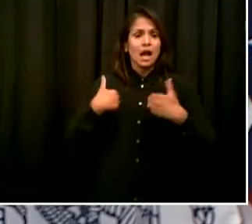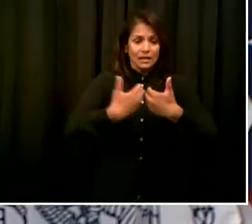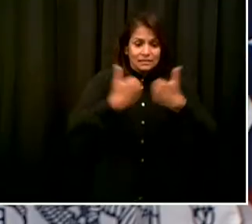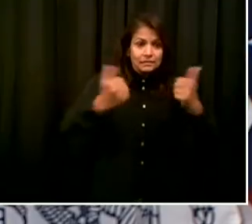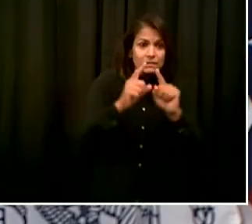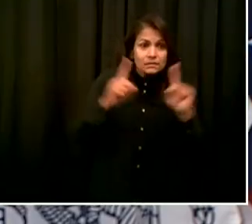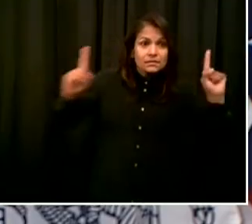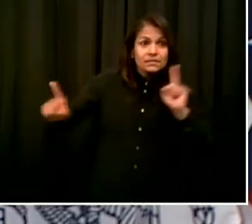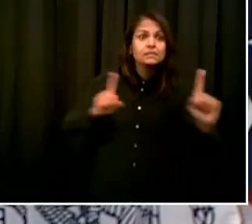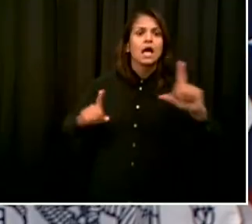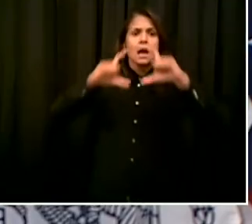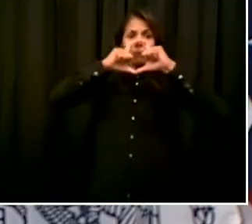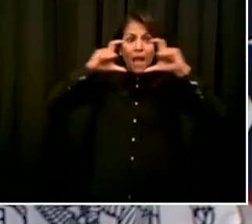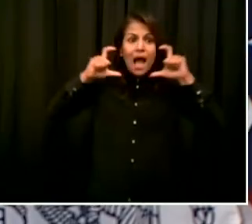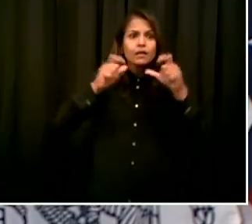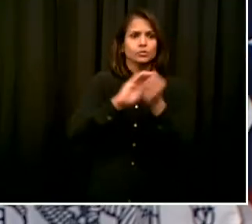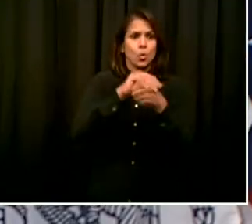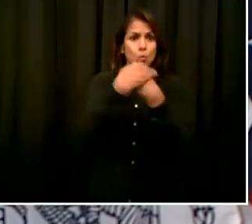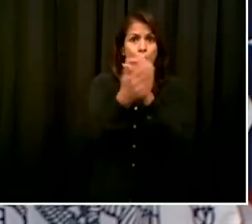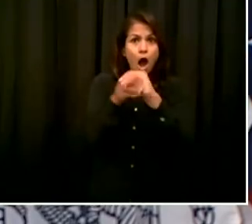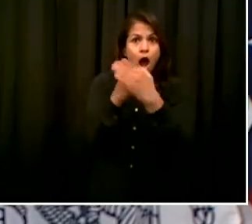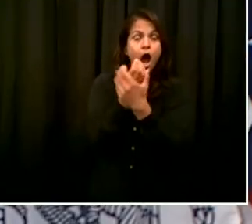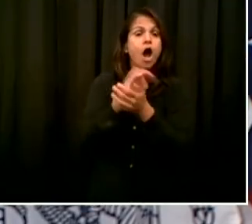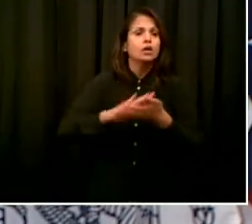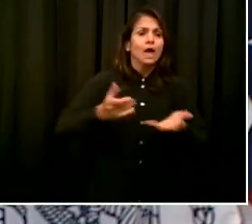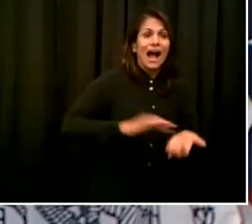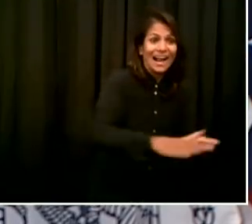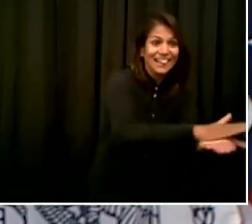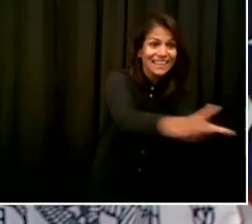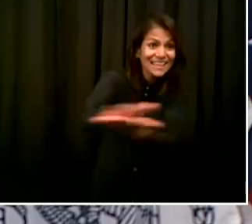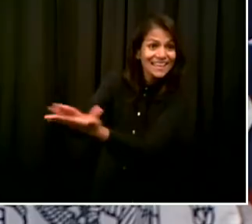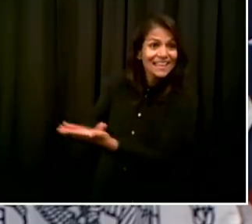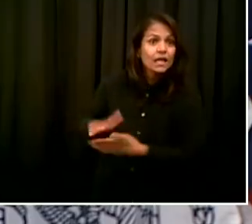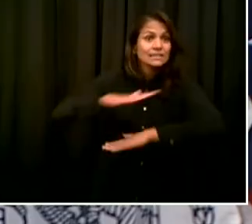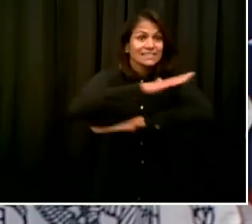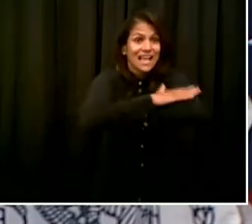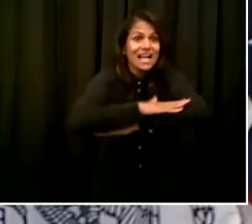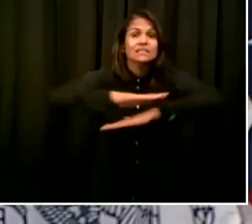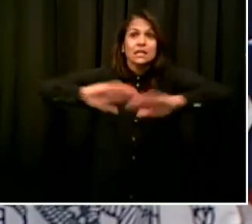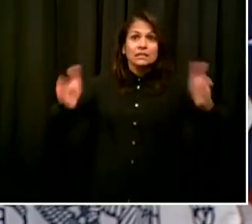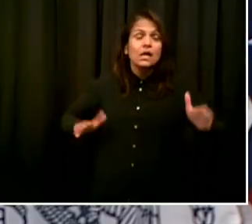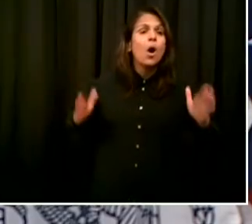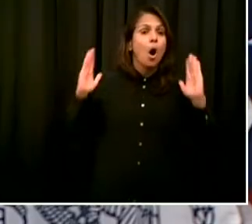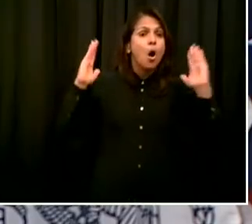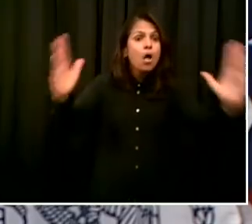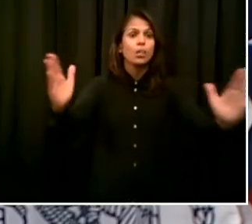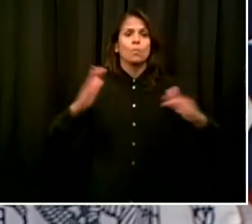IF THE SOCIAL DISTANCING, IF THE FACEMASK, IF